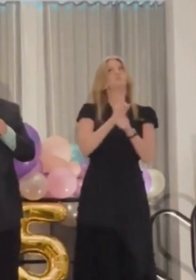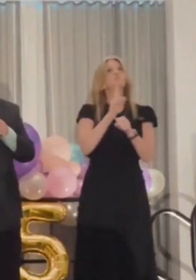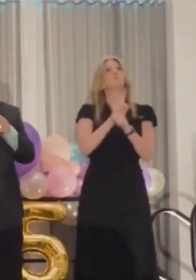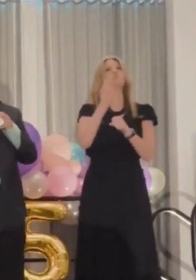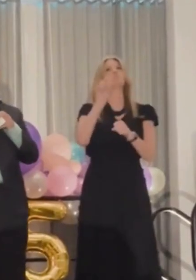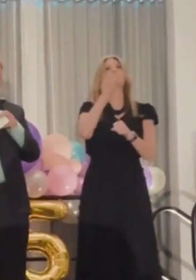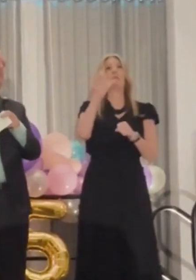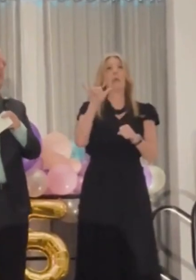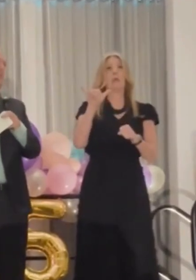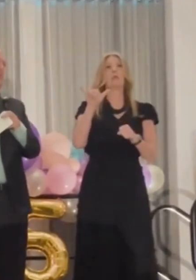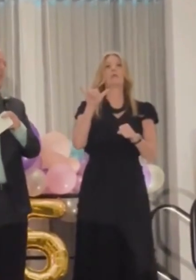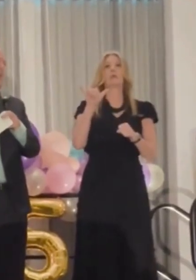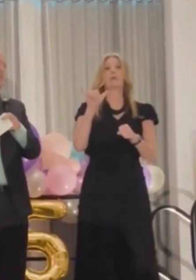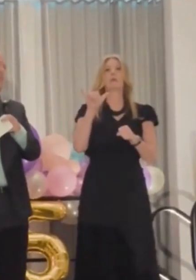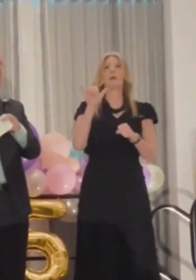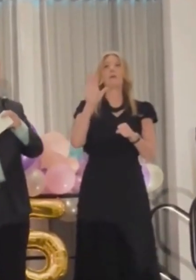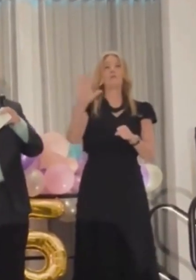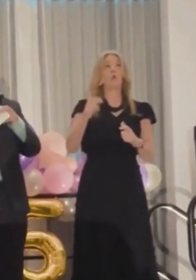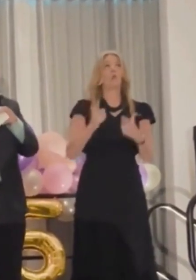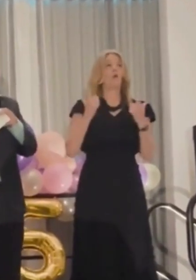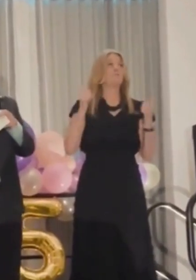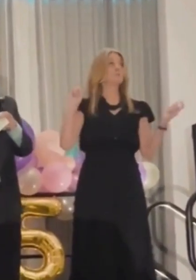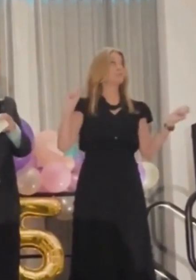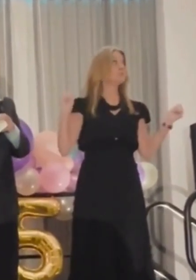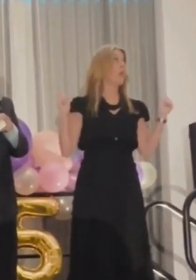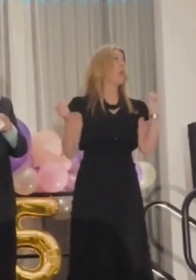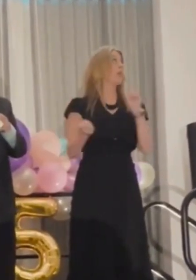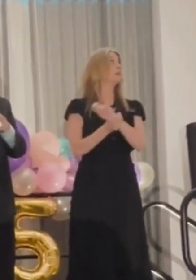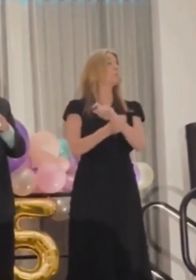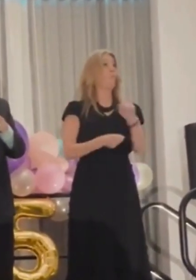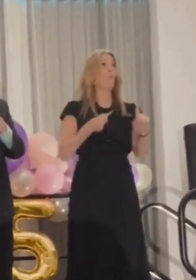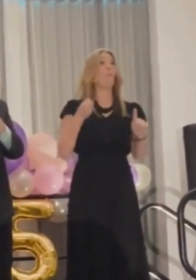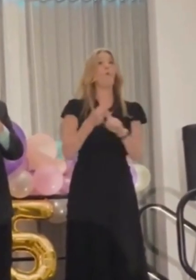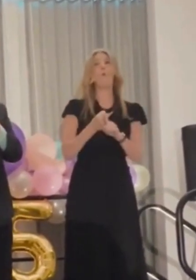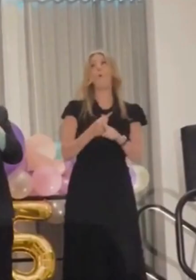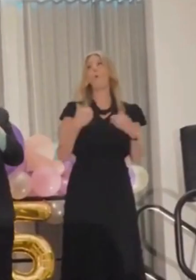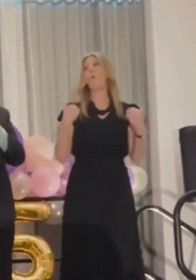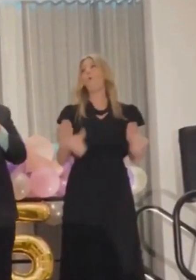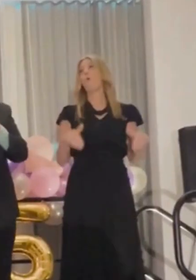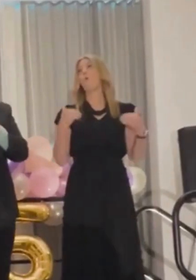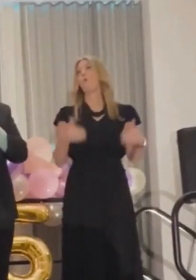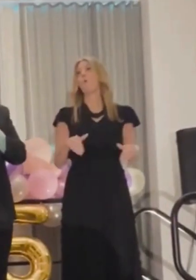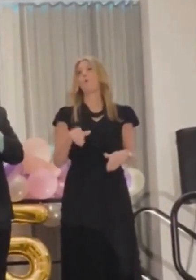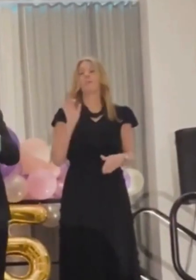And then it's going to change their lives like it changed my life. So that was just a little bit